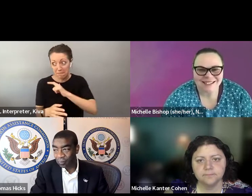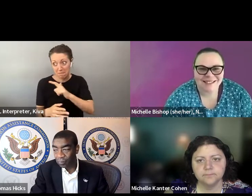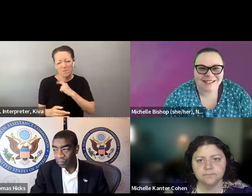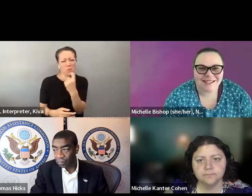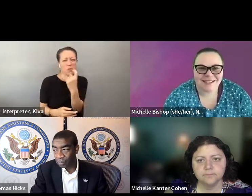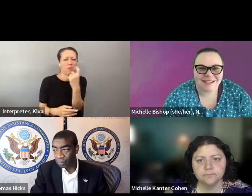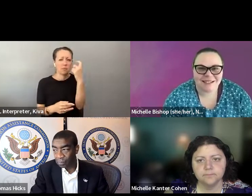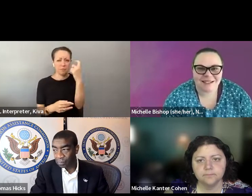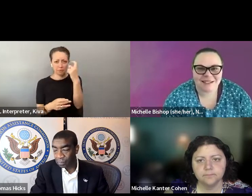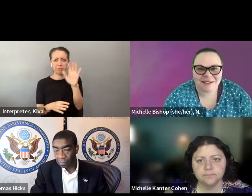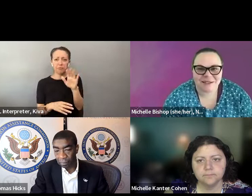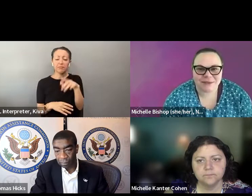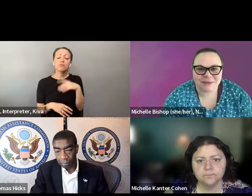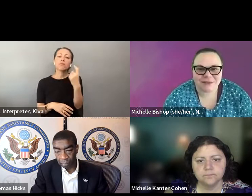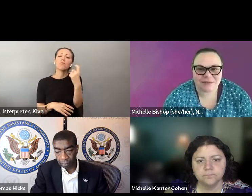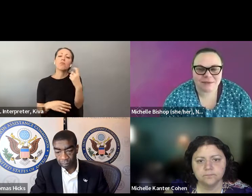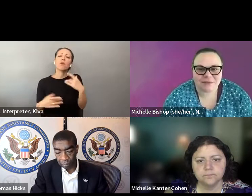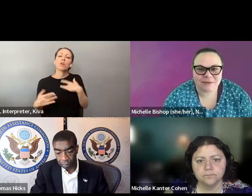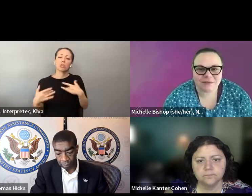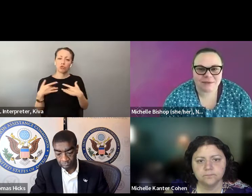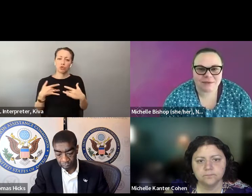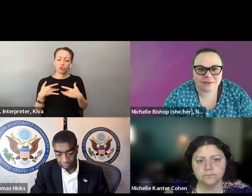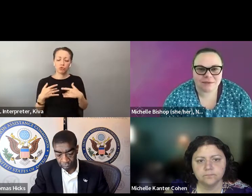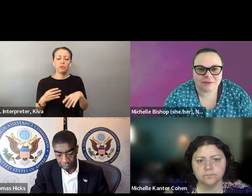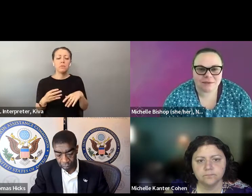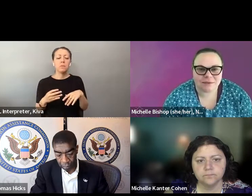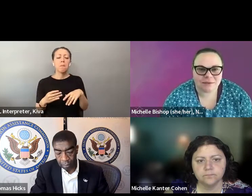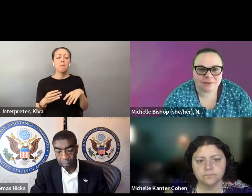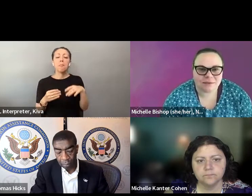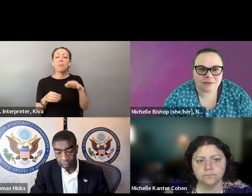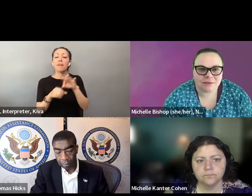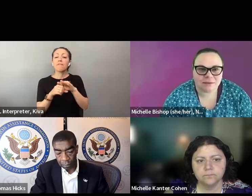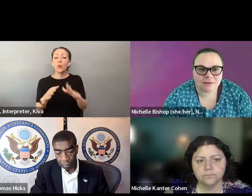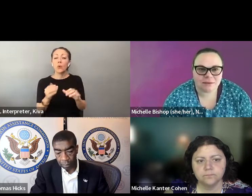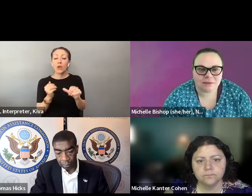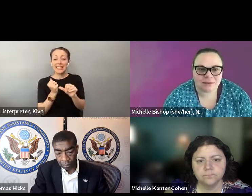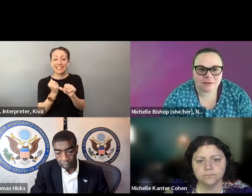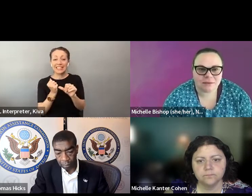it off, there's plenty of other thing, Amy. But, you know, one other thick that's, you know, I think particularly of concern to voters with disabilities is